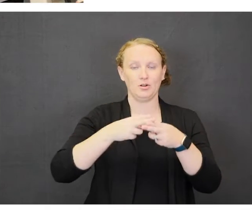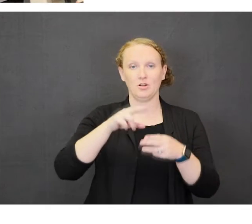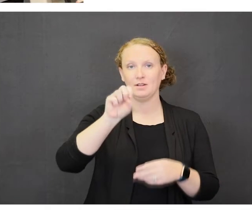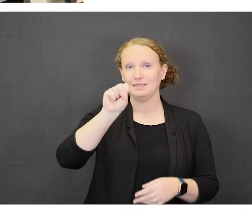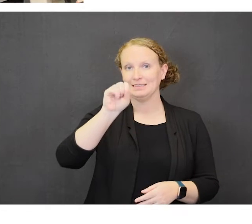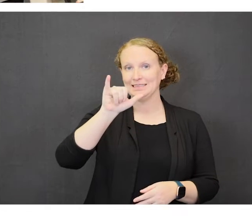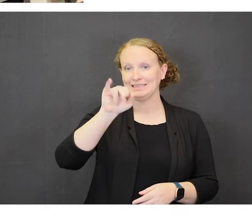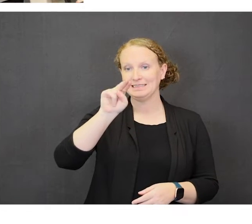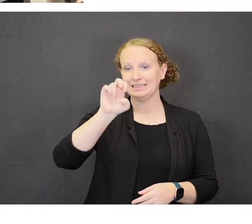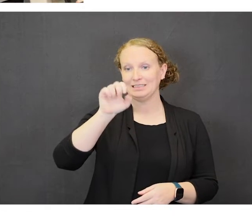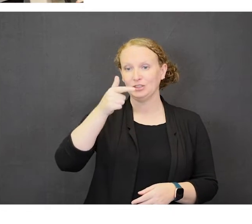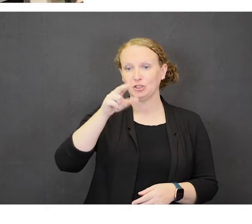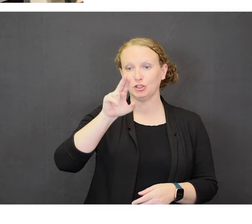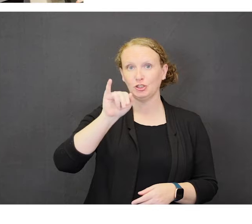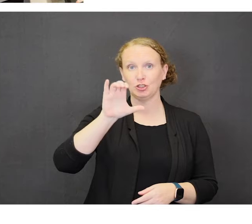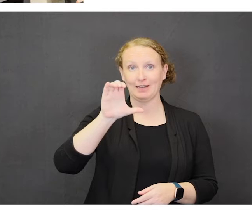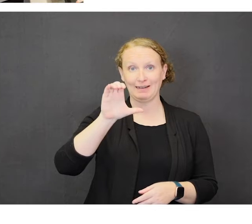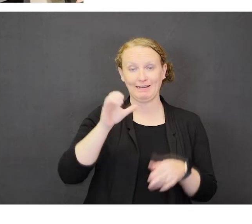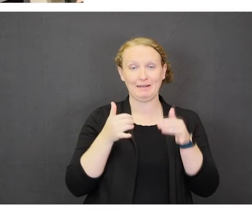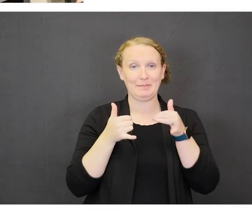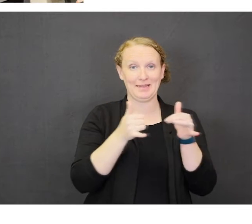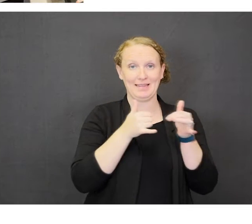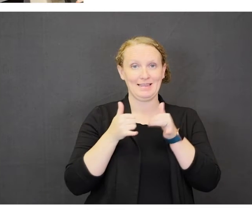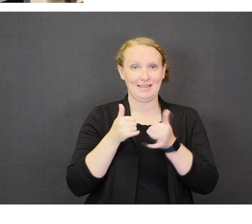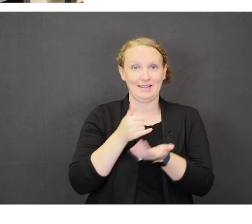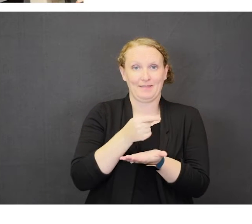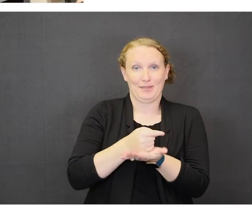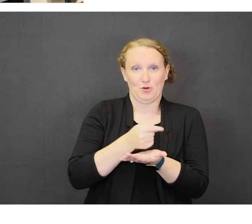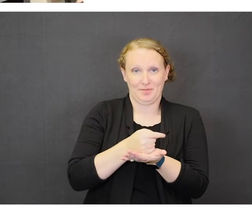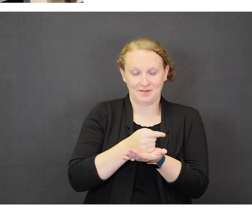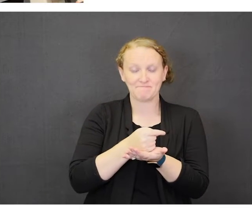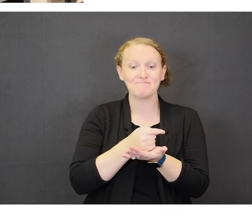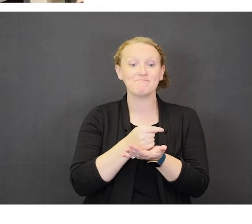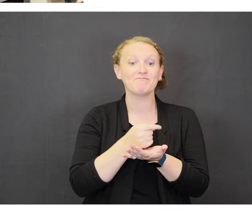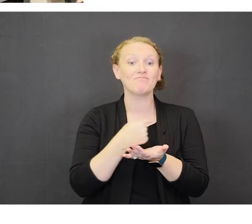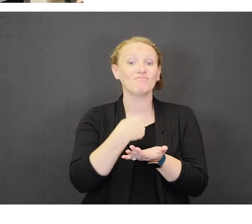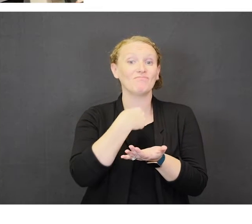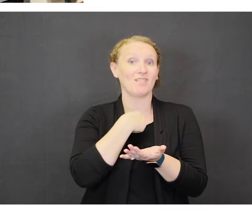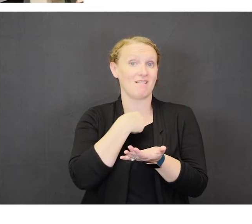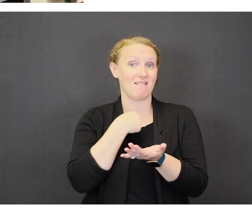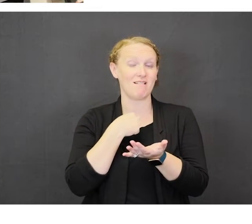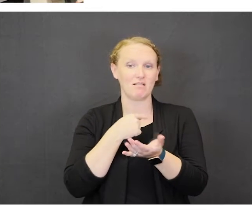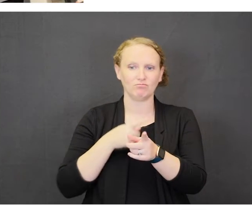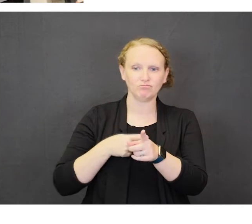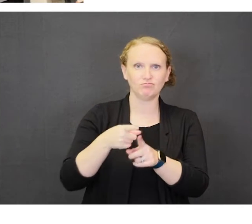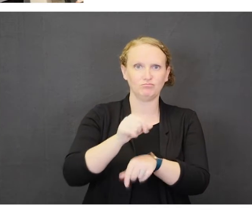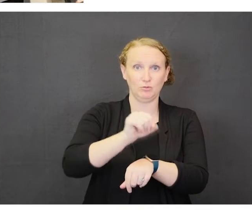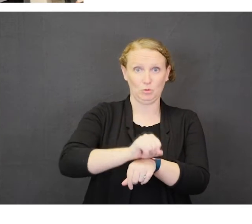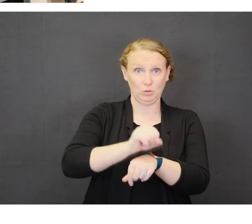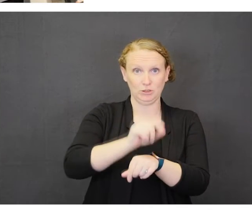president of the Synergetic Play Therapy Institute I am also psychotherapists and have been for the last